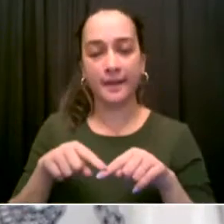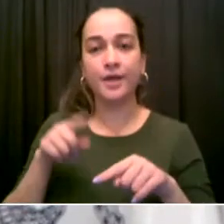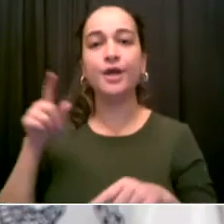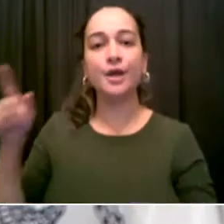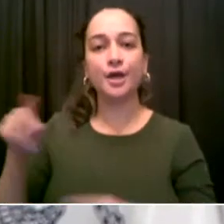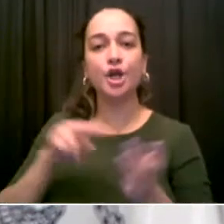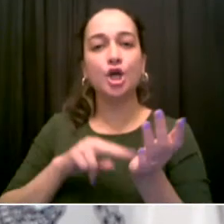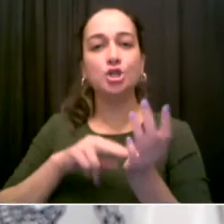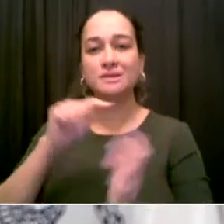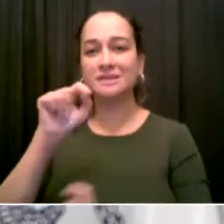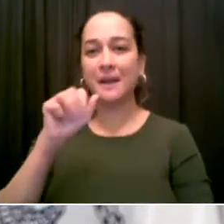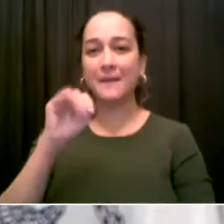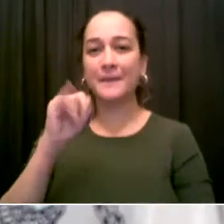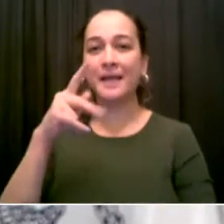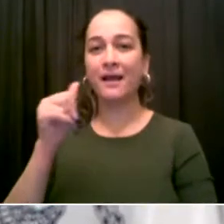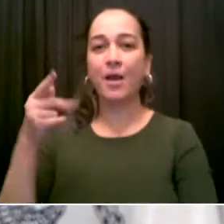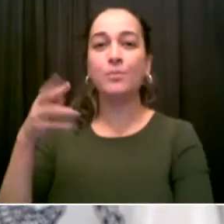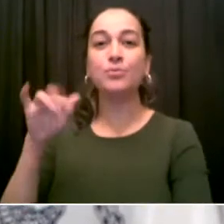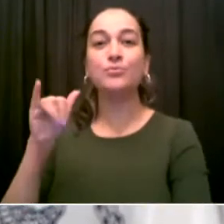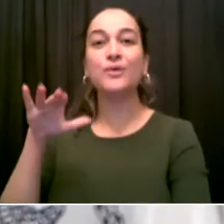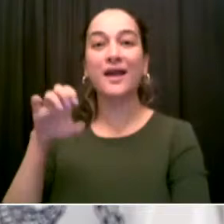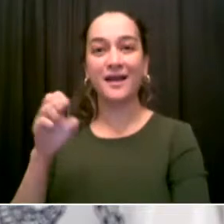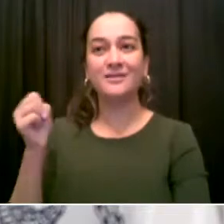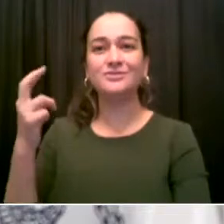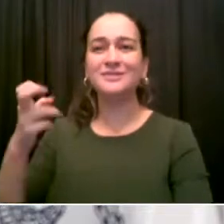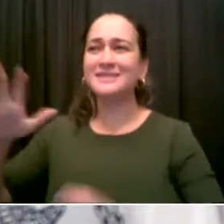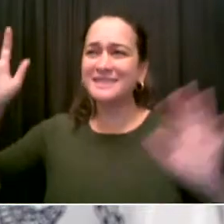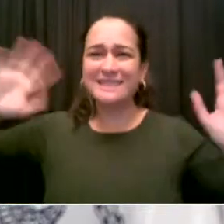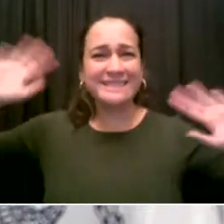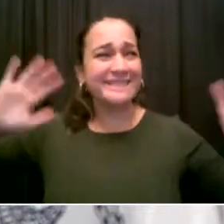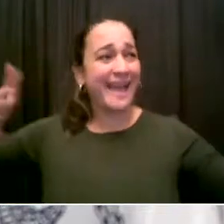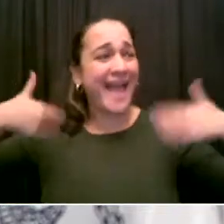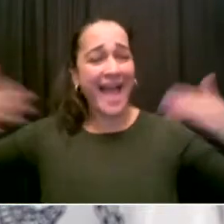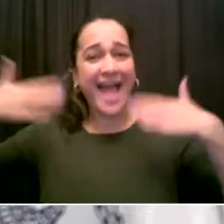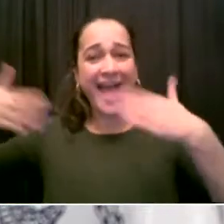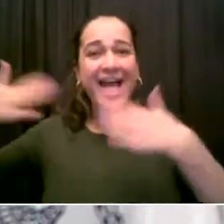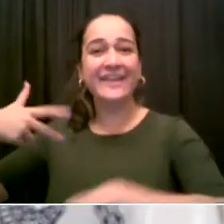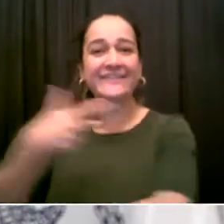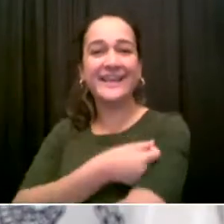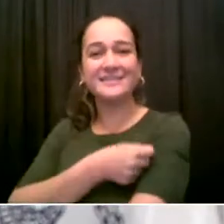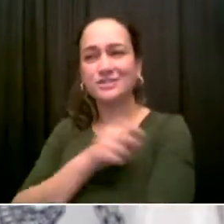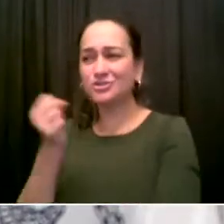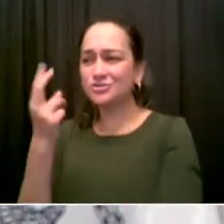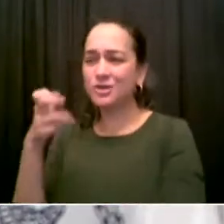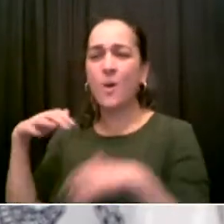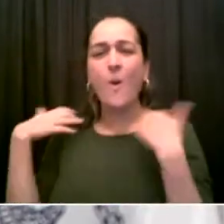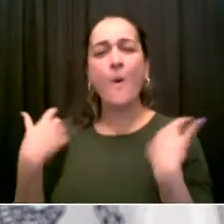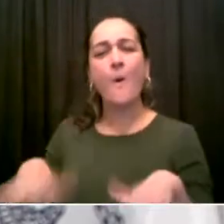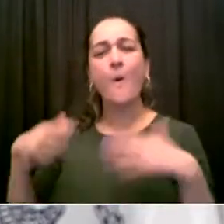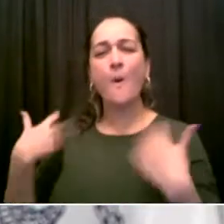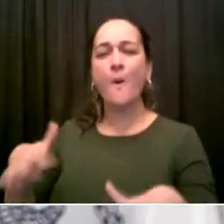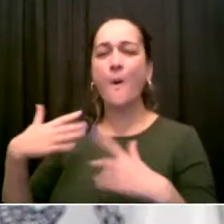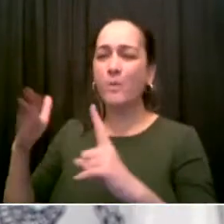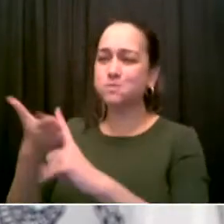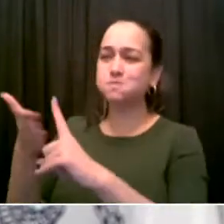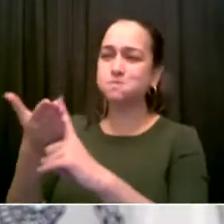SAW THE VIDEO, YOURSELF. IT IS AMAZING WHO YOU CAN GET TO COME IN FOR A